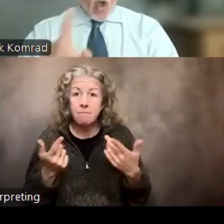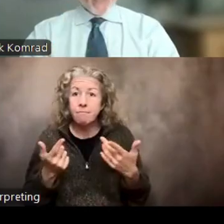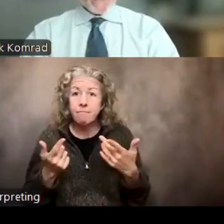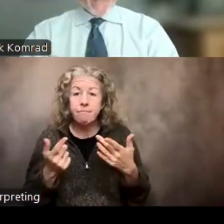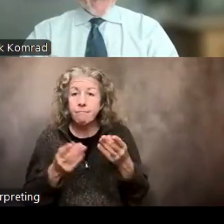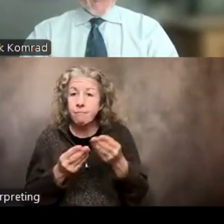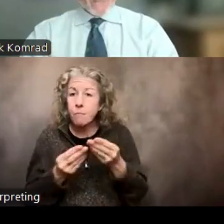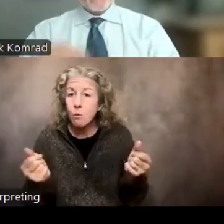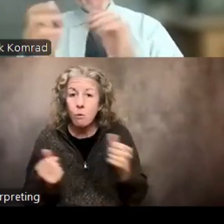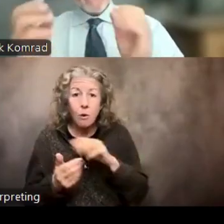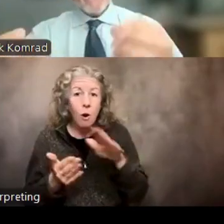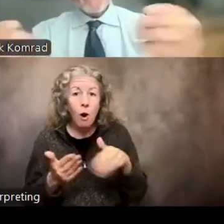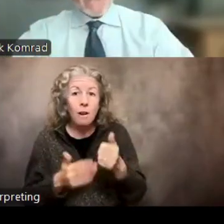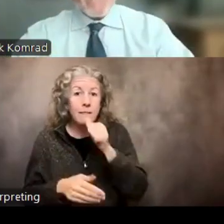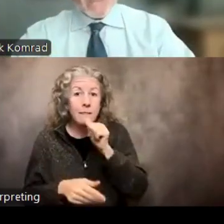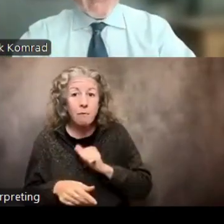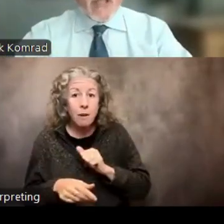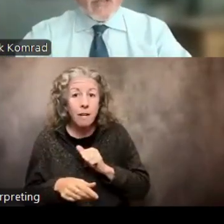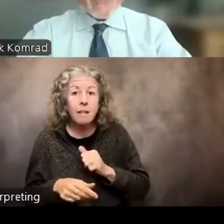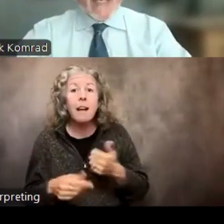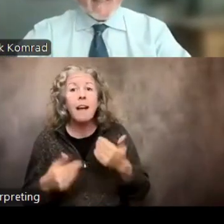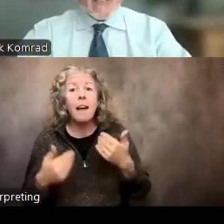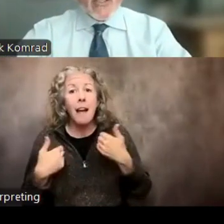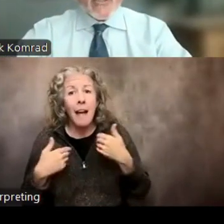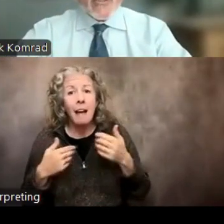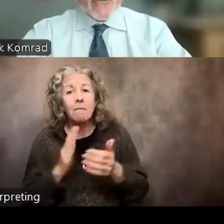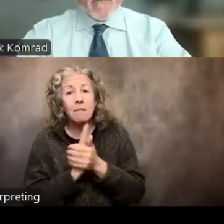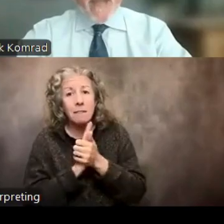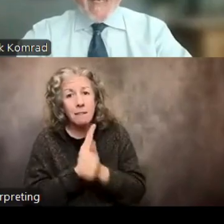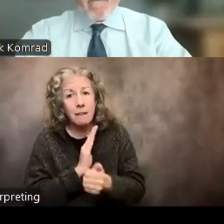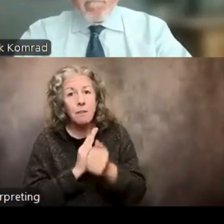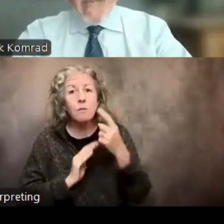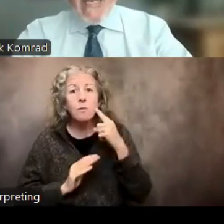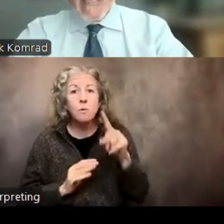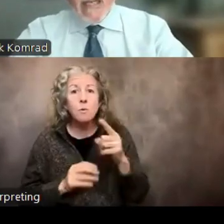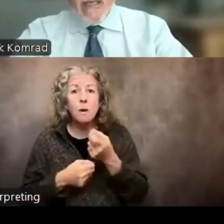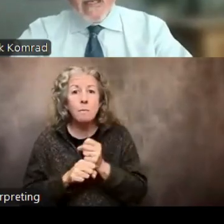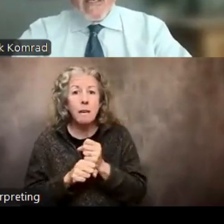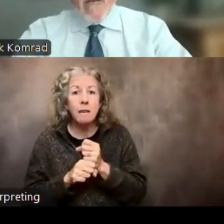all suffering, we even have the skill set to make meaning of